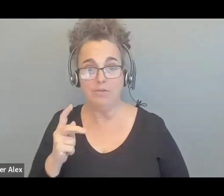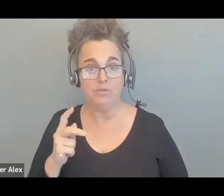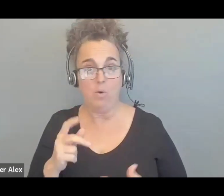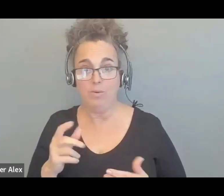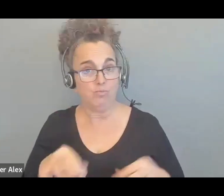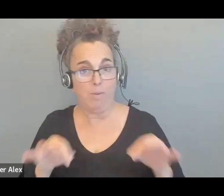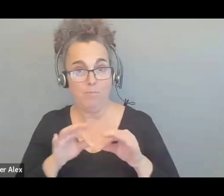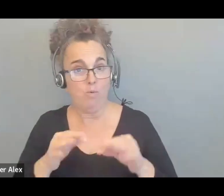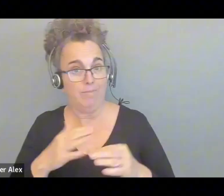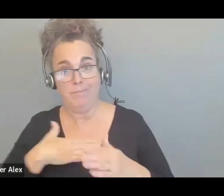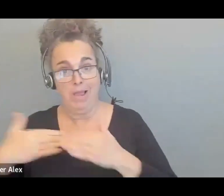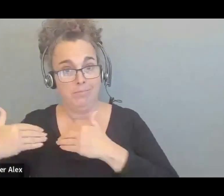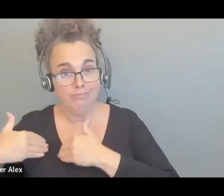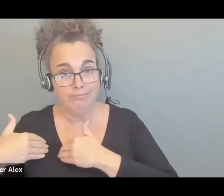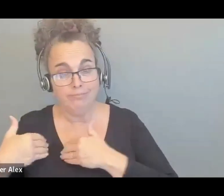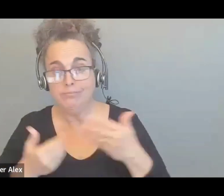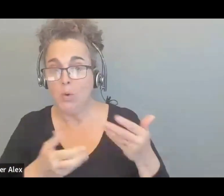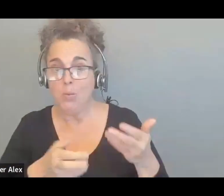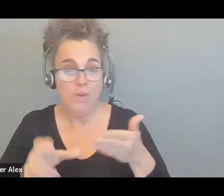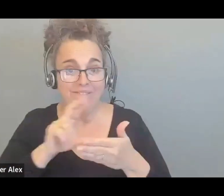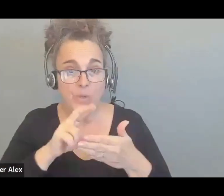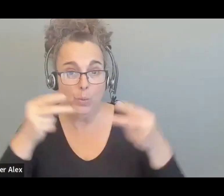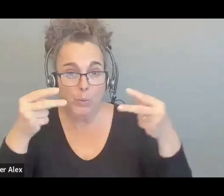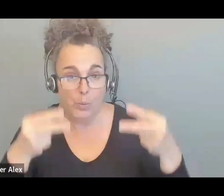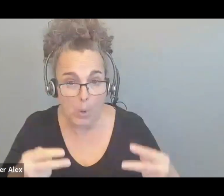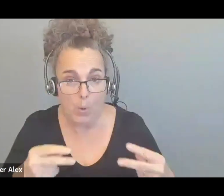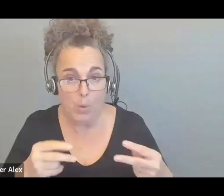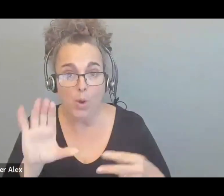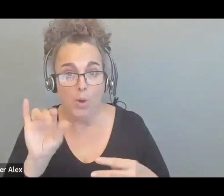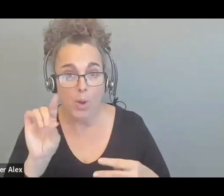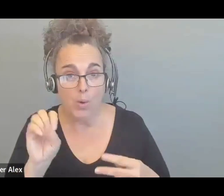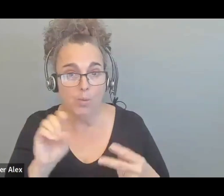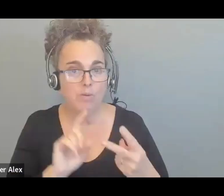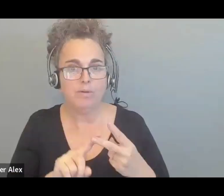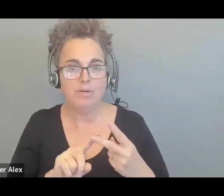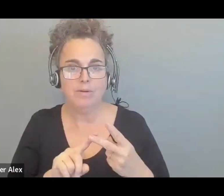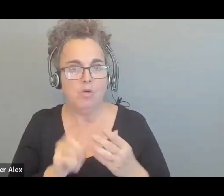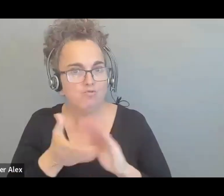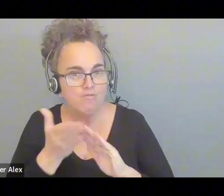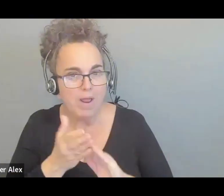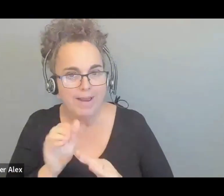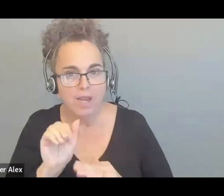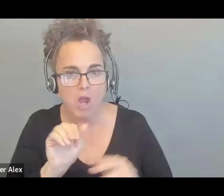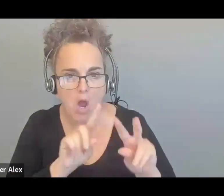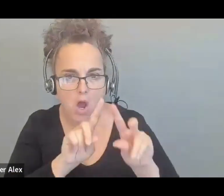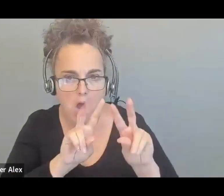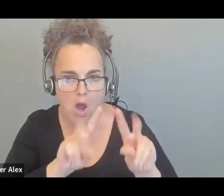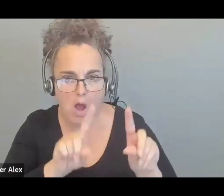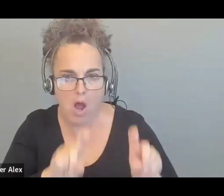audits, training engineers and designers, and preventing issues before a software is launched